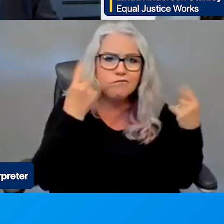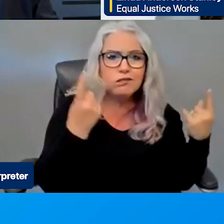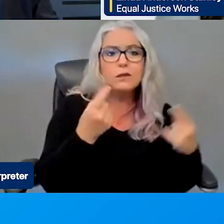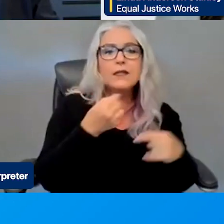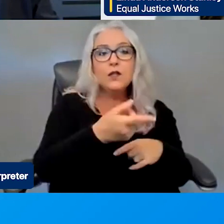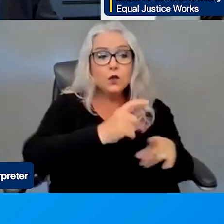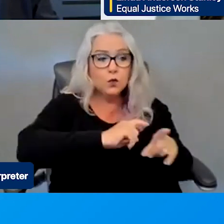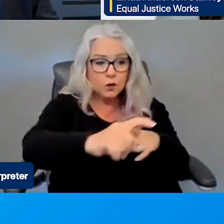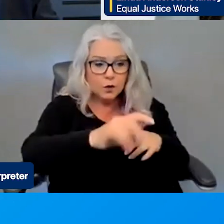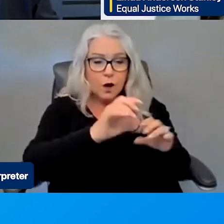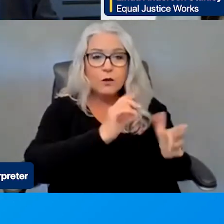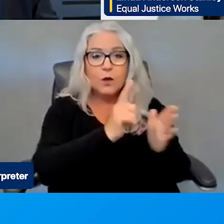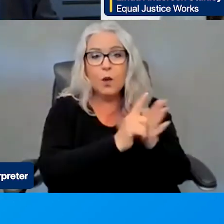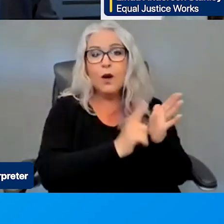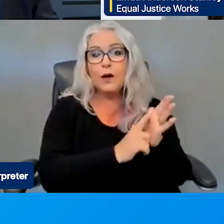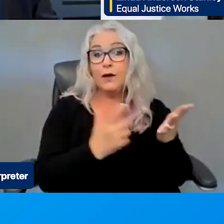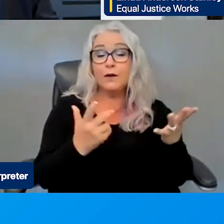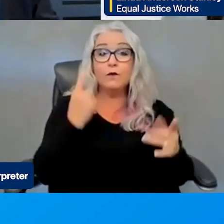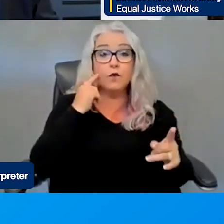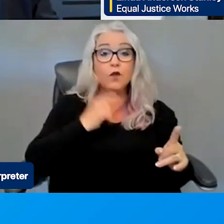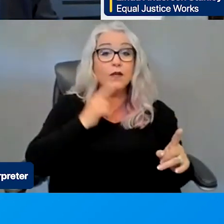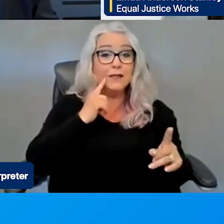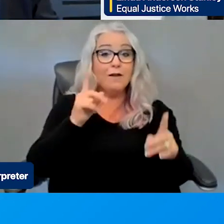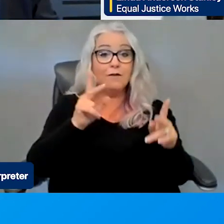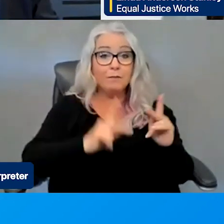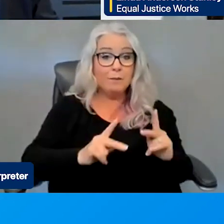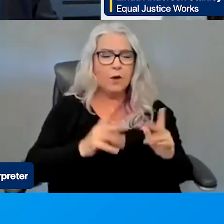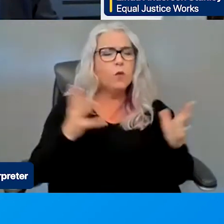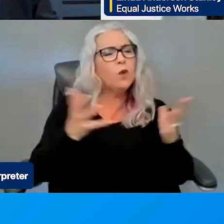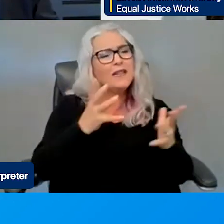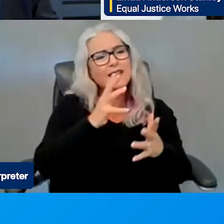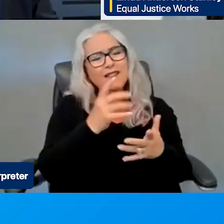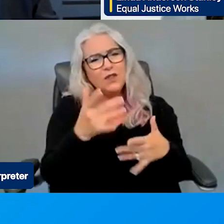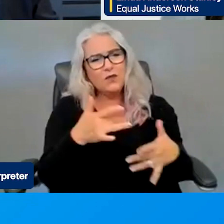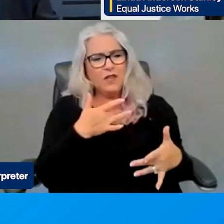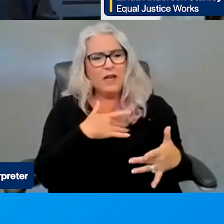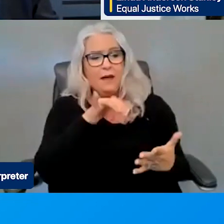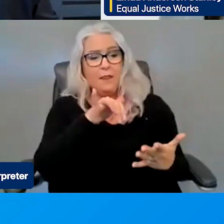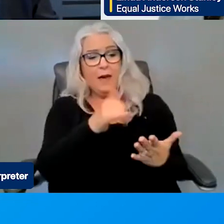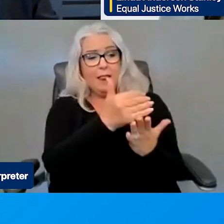So what is that lesson when that lawyer is no longer there?